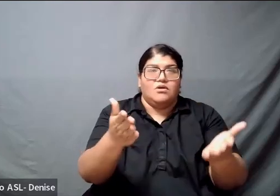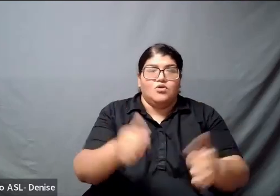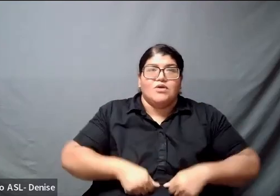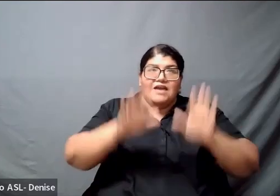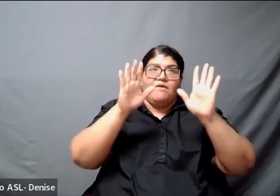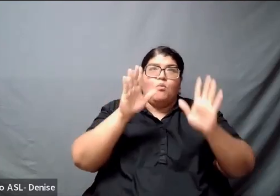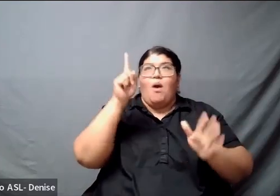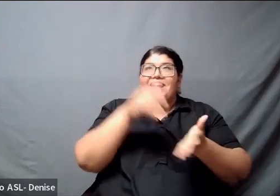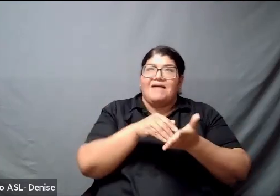pick it up a thousand in one.